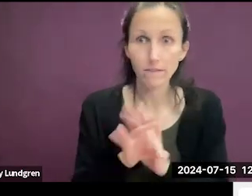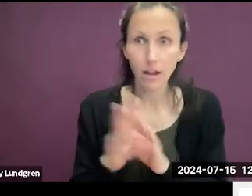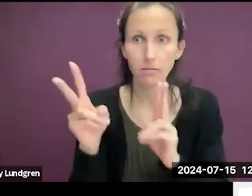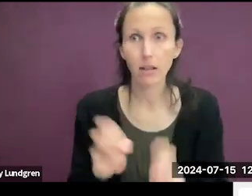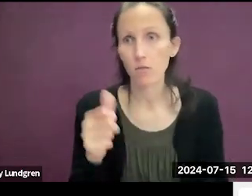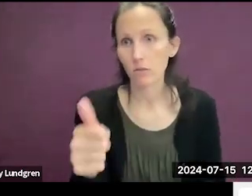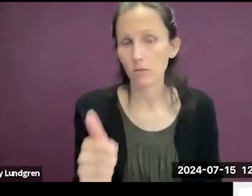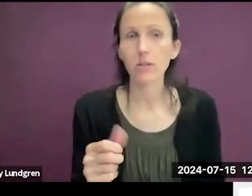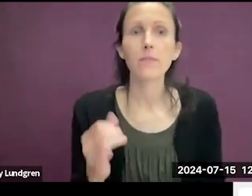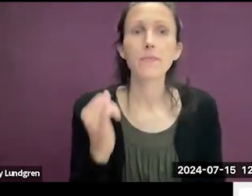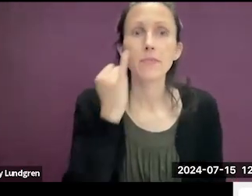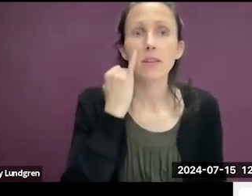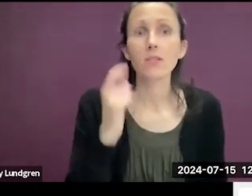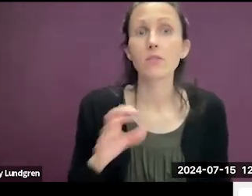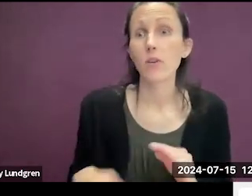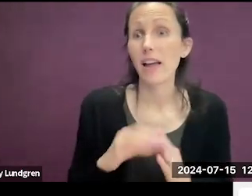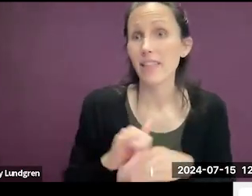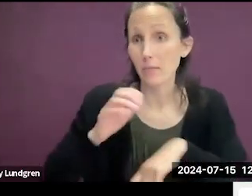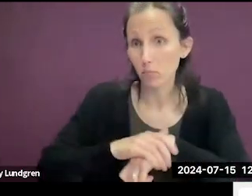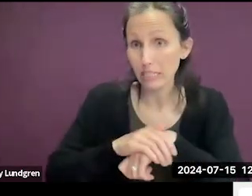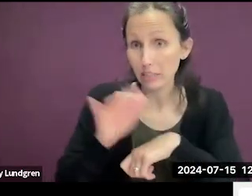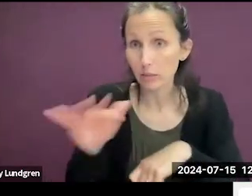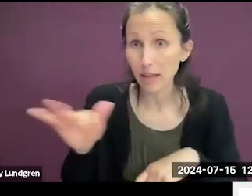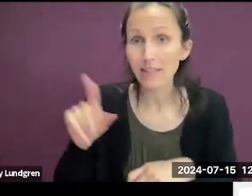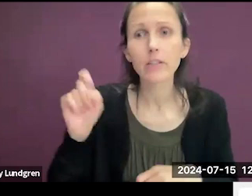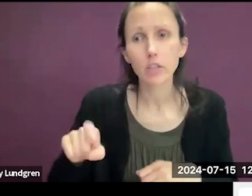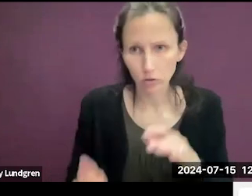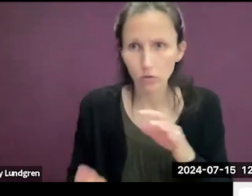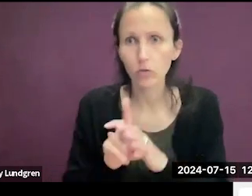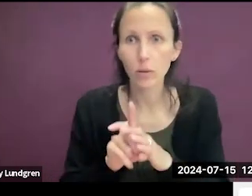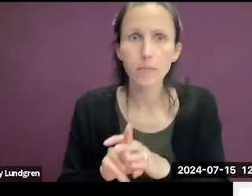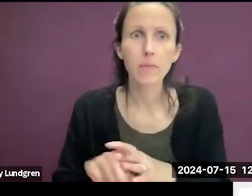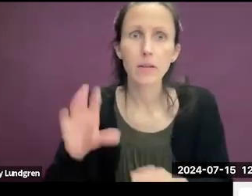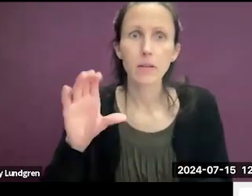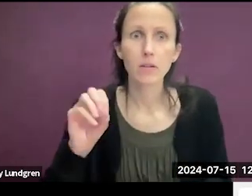in that extra British spelling, it should pop up for you. Thank you.